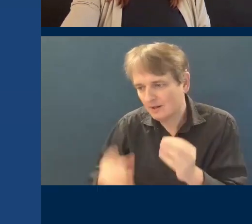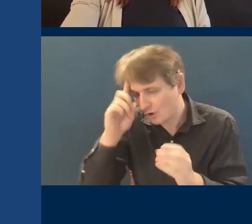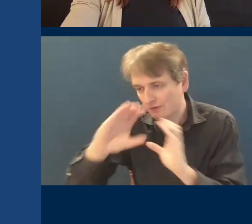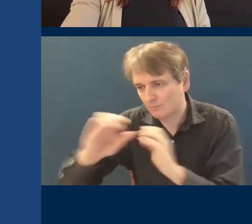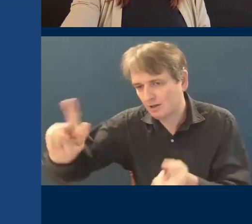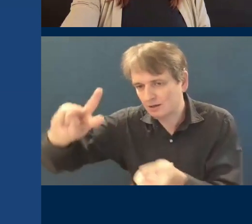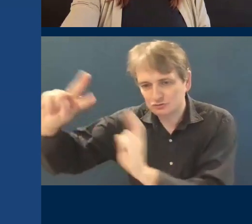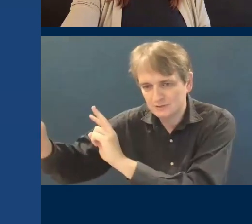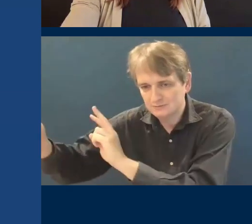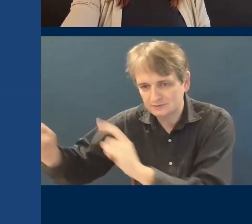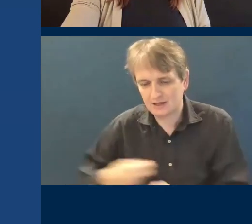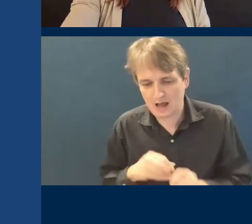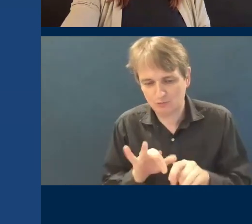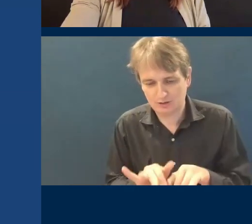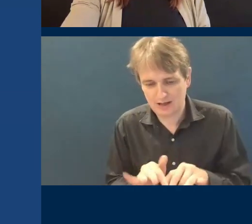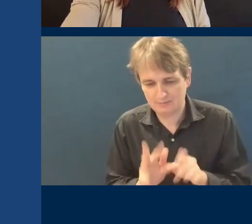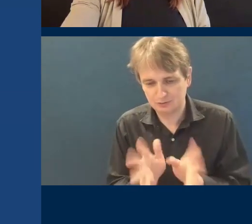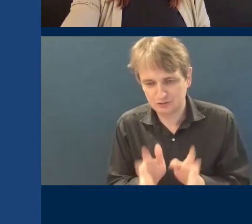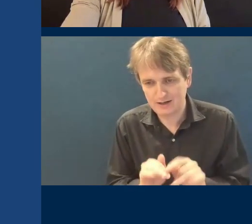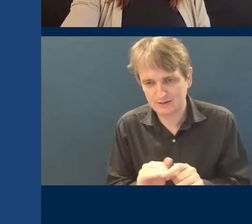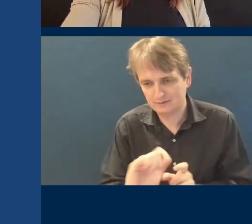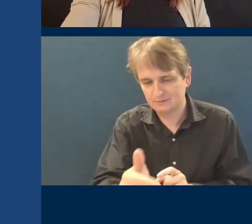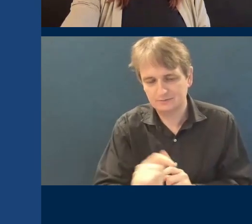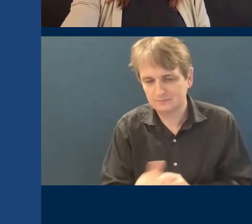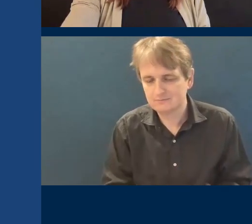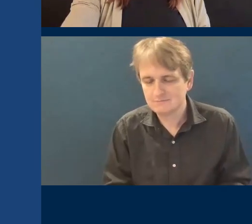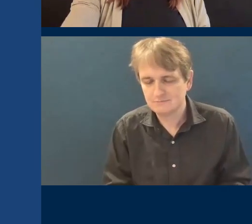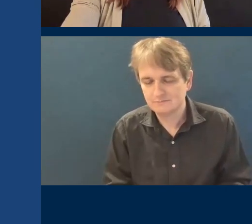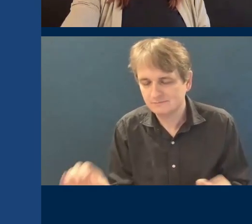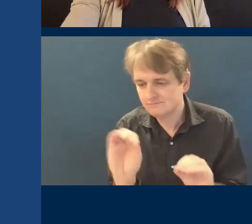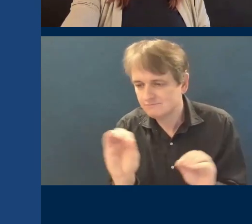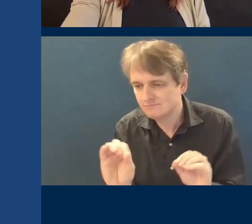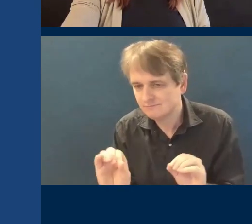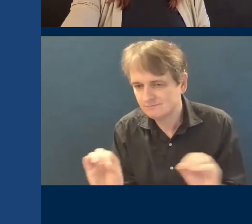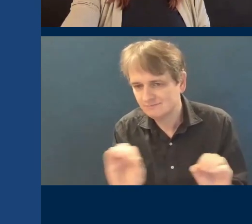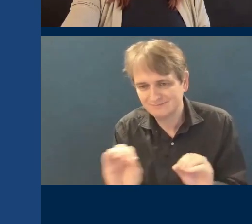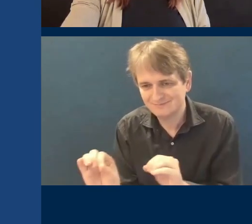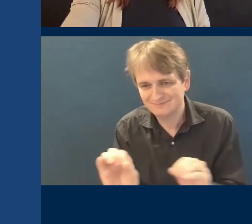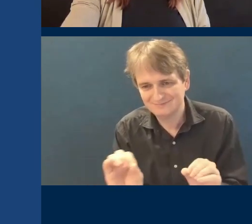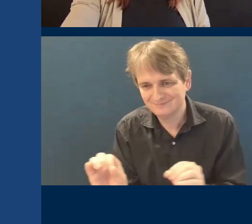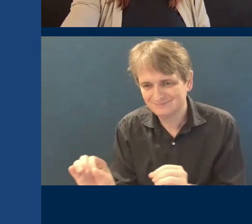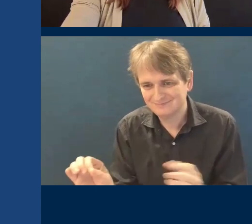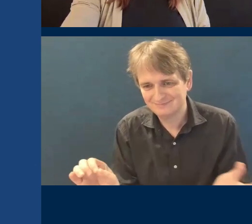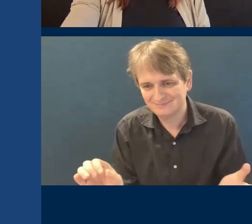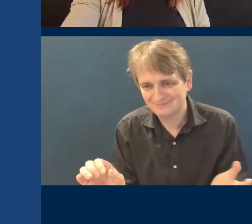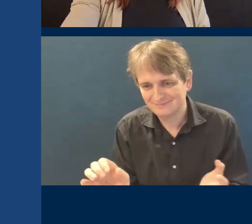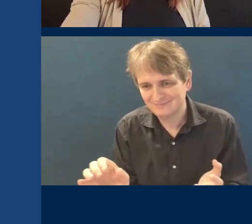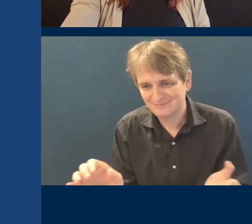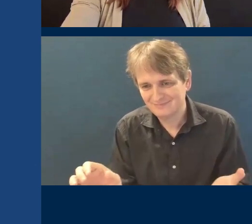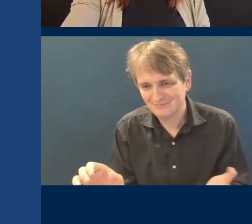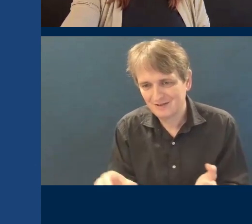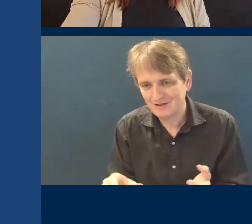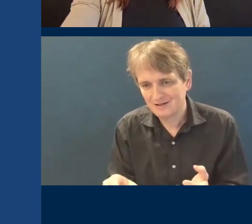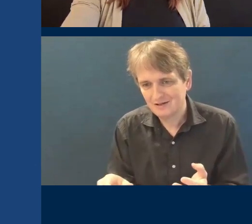So you know, there's so much room for confusion and miscommunication to happen.